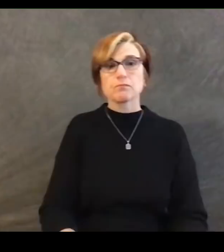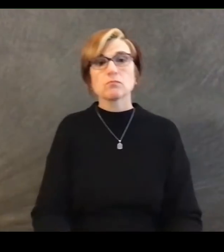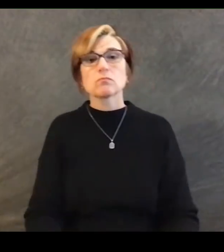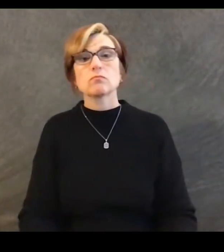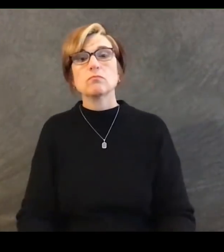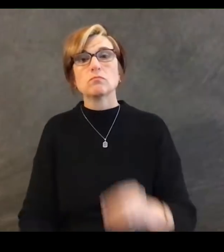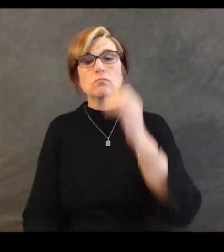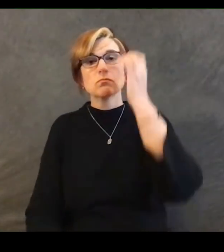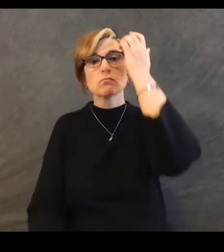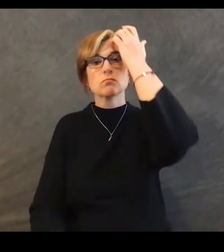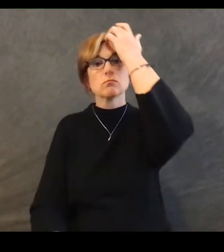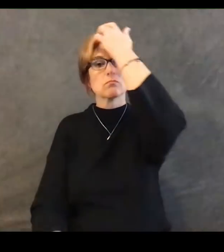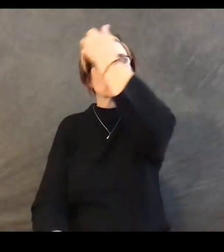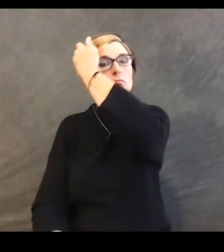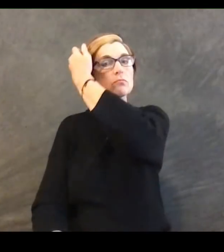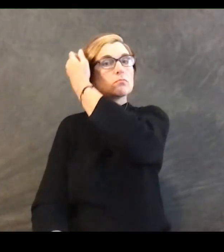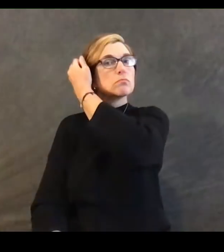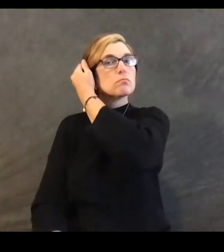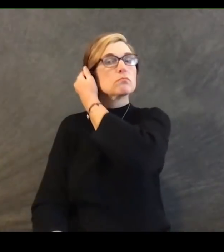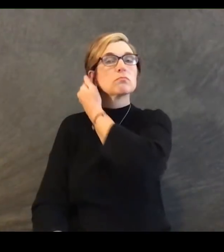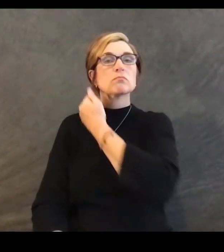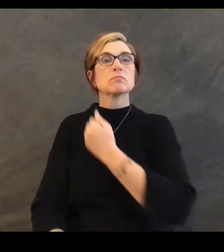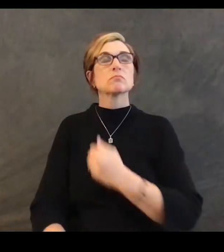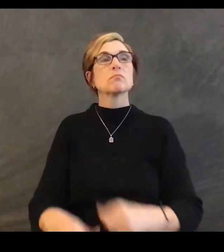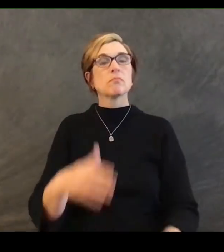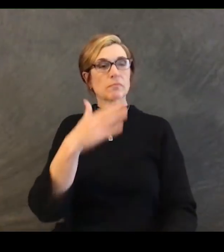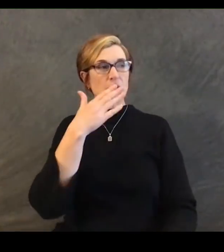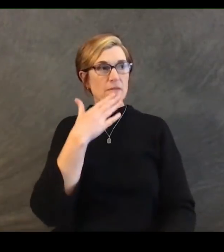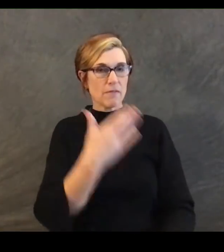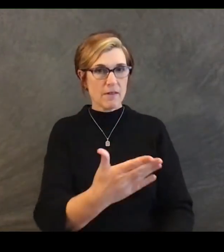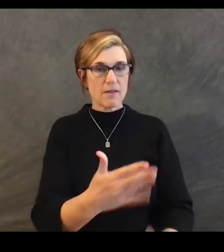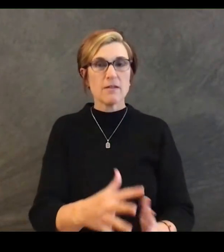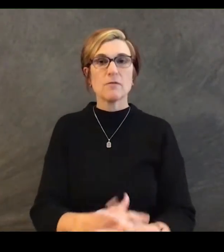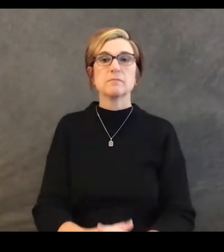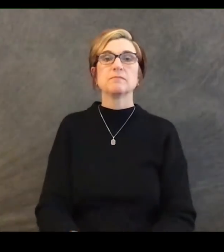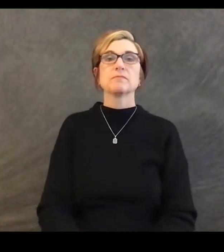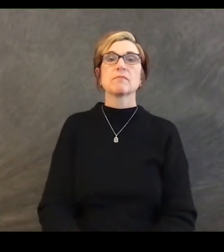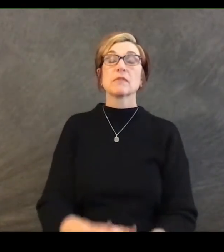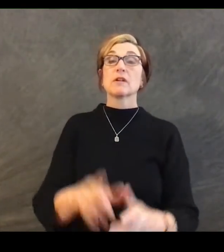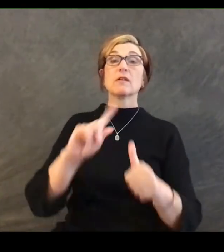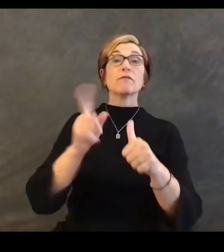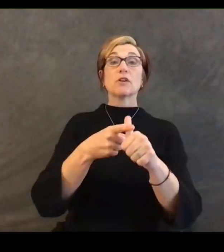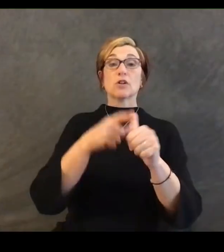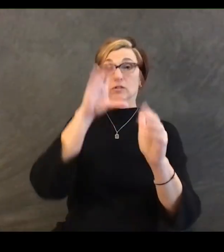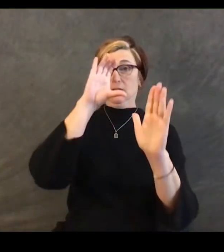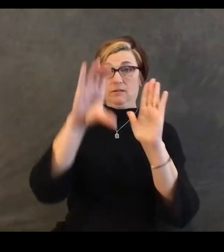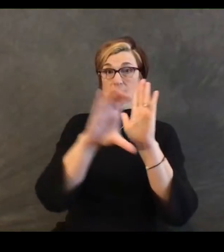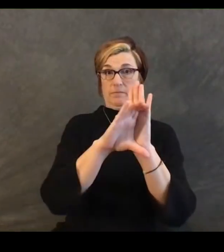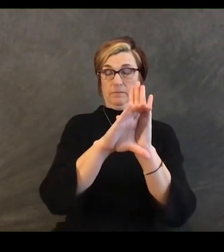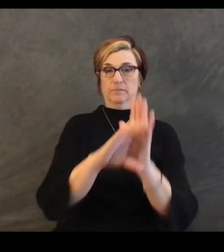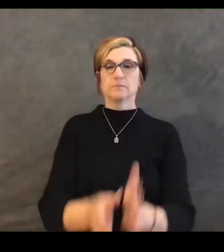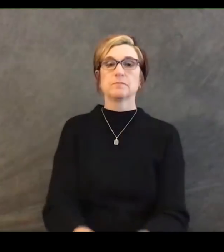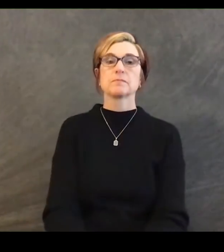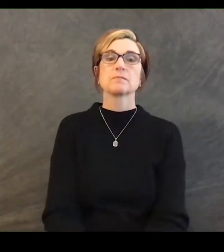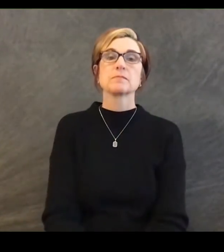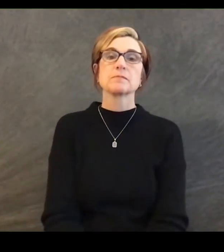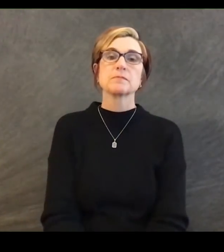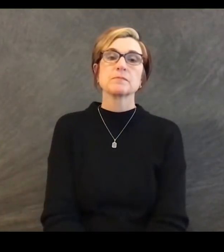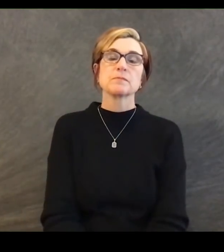Thank You mr. president if I could have the first slide please so always and